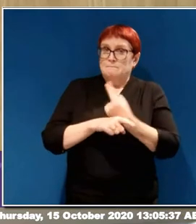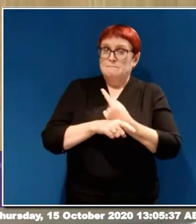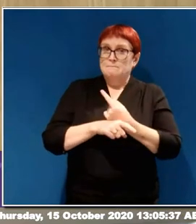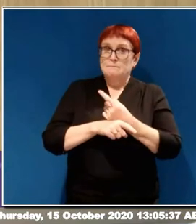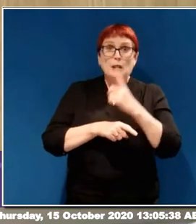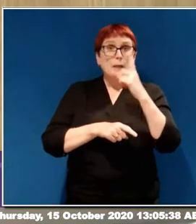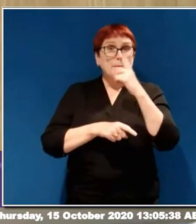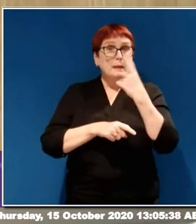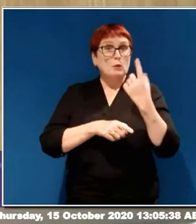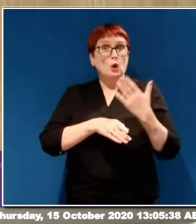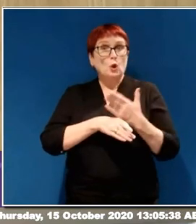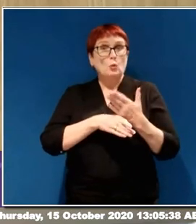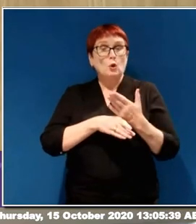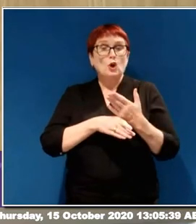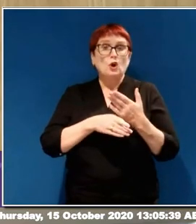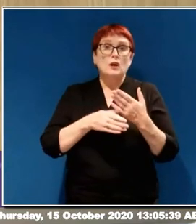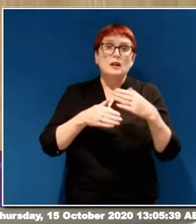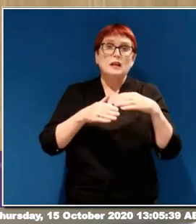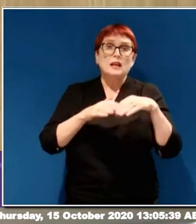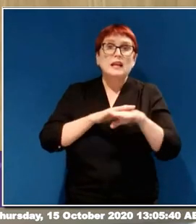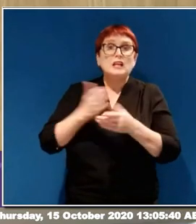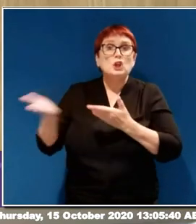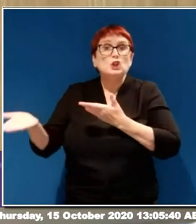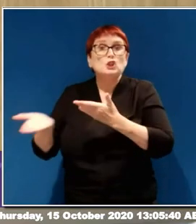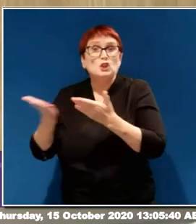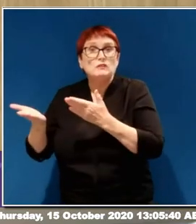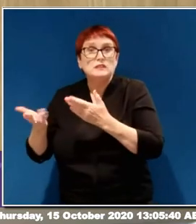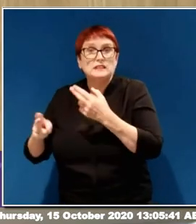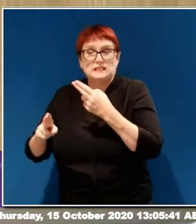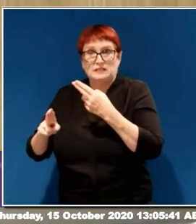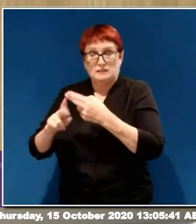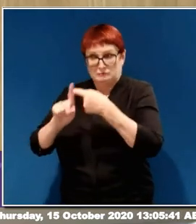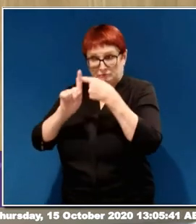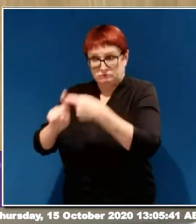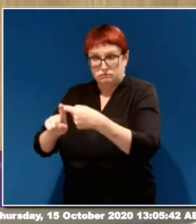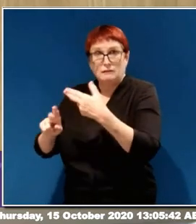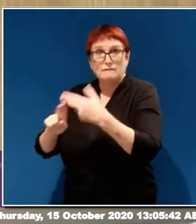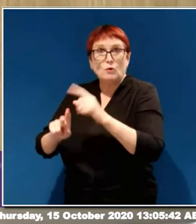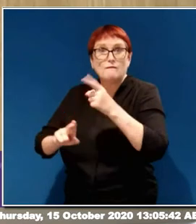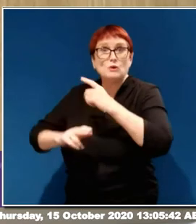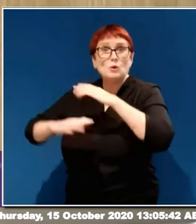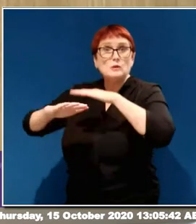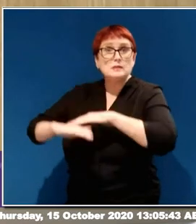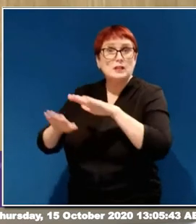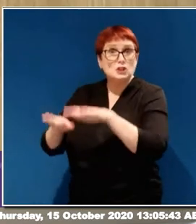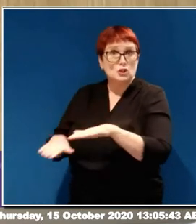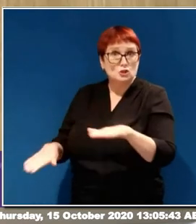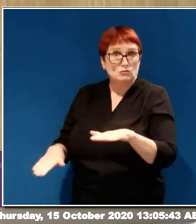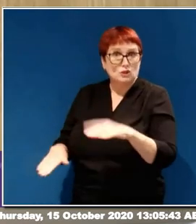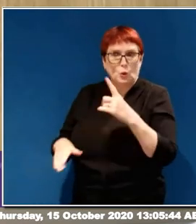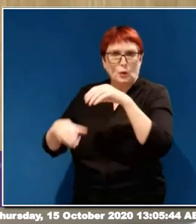supports for First Nations children in schools, often talk about they are often